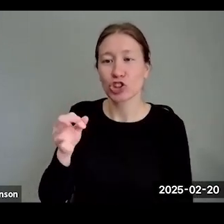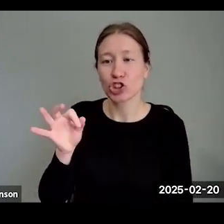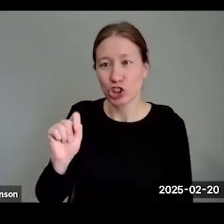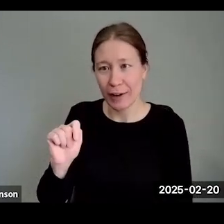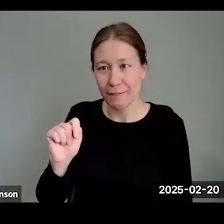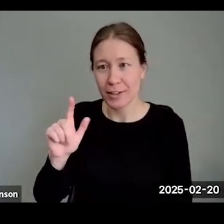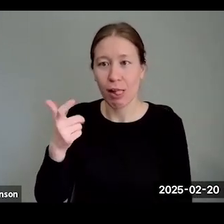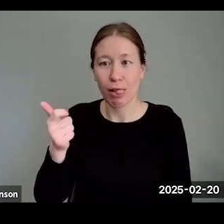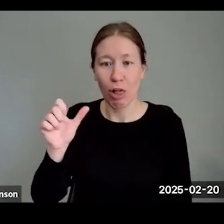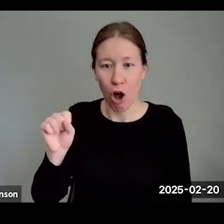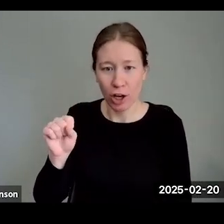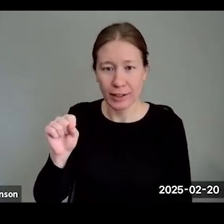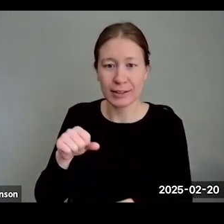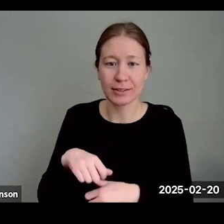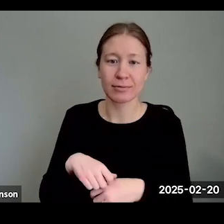to the security officer role?